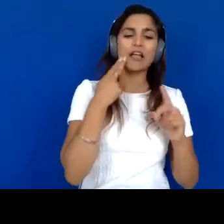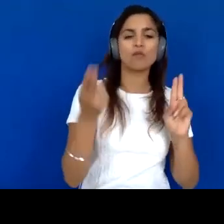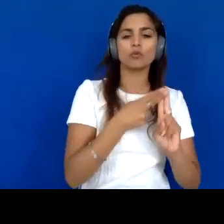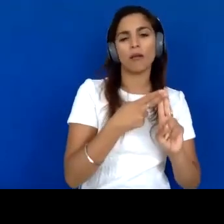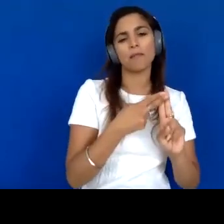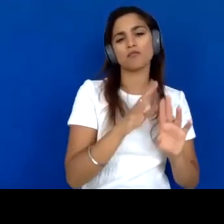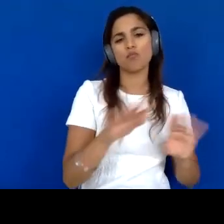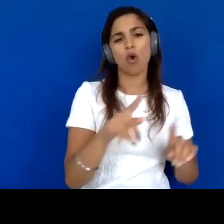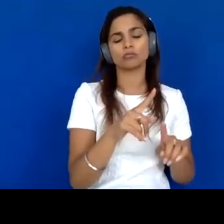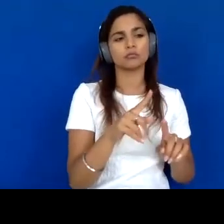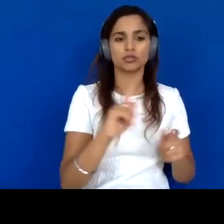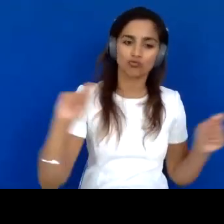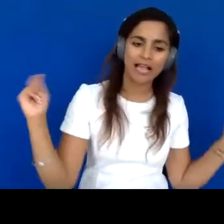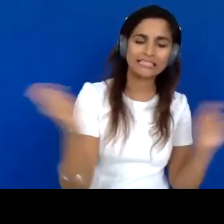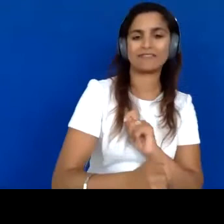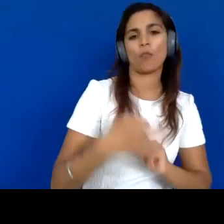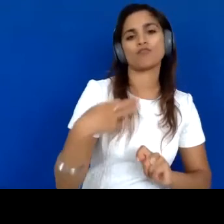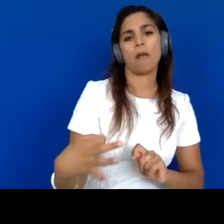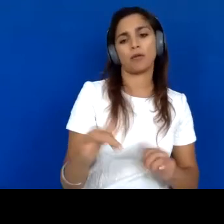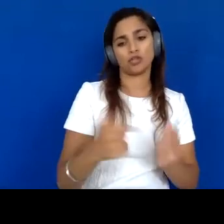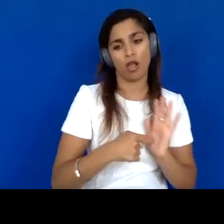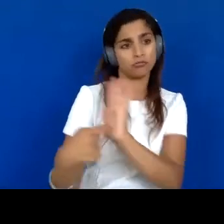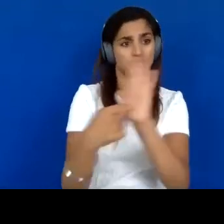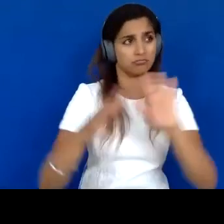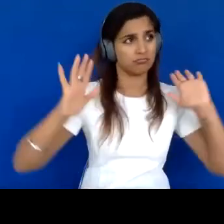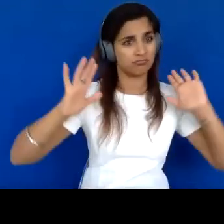transformative representations of disability